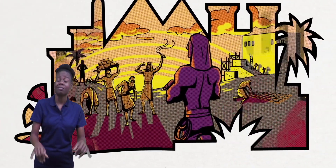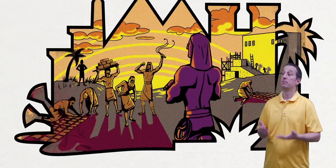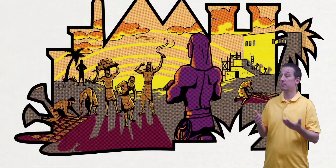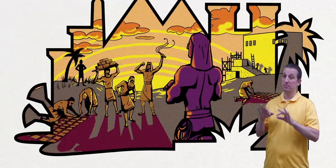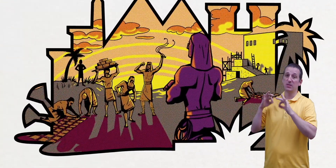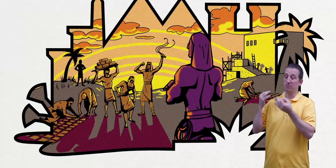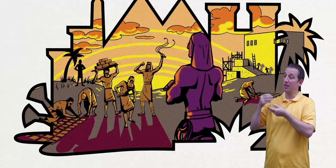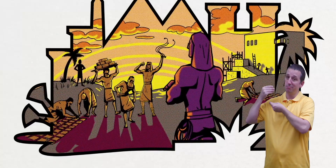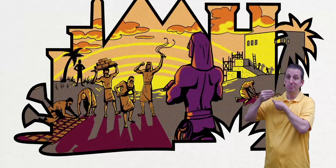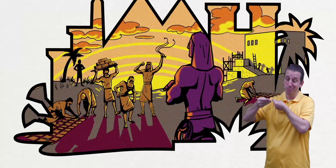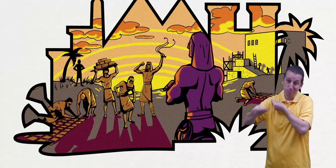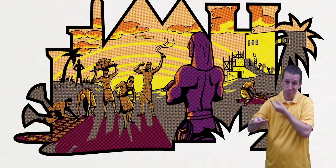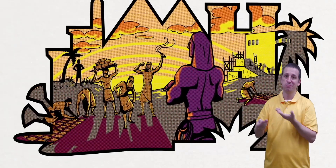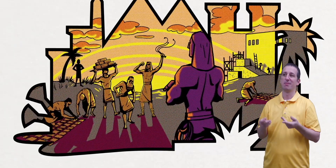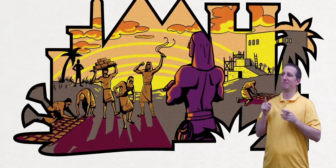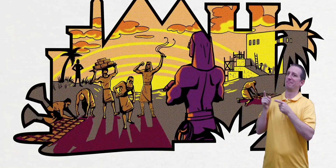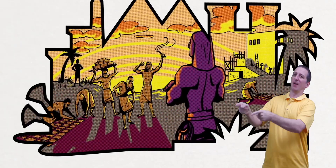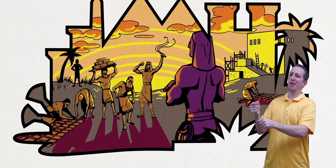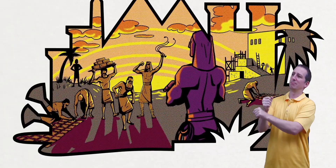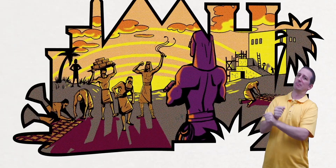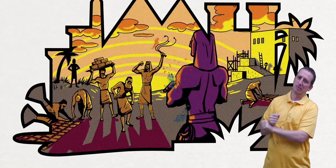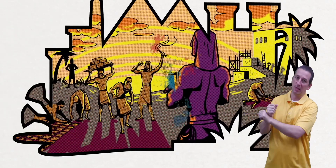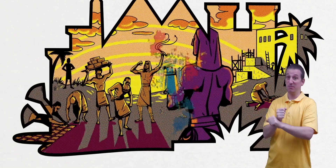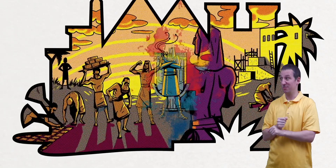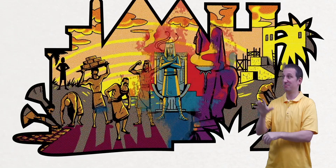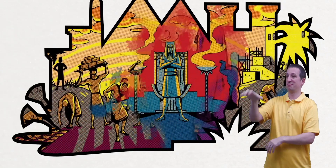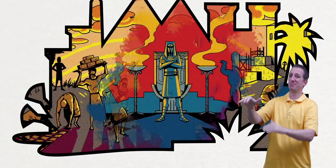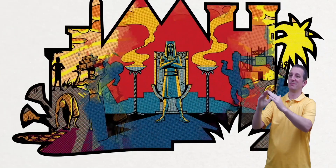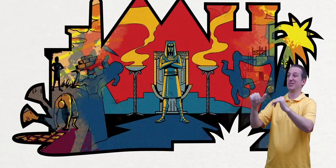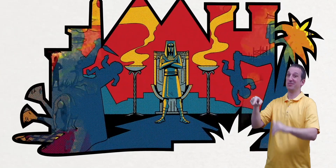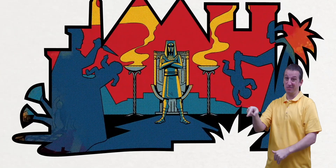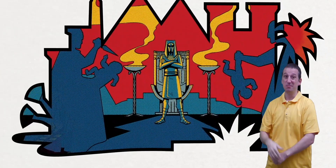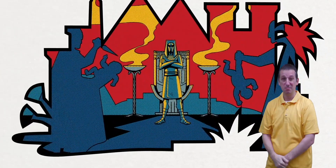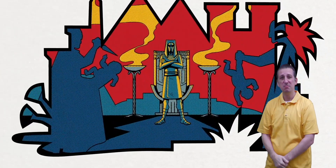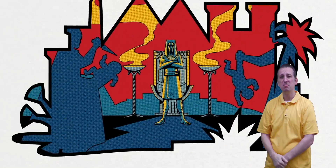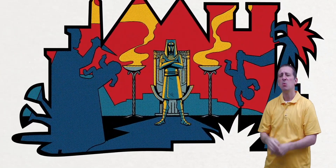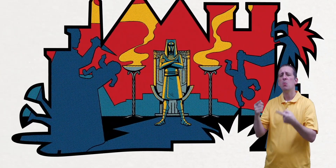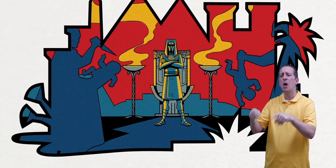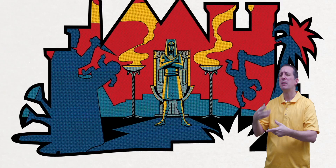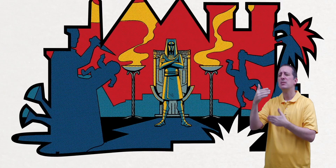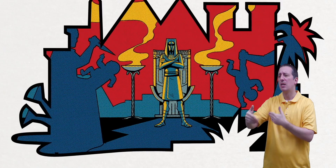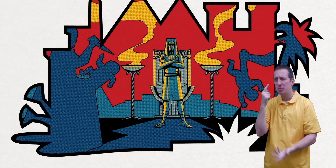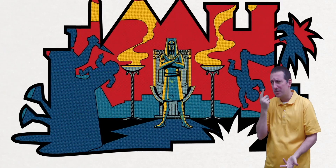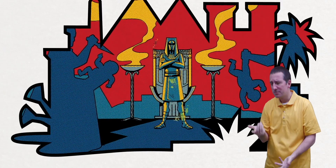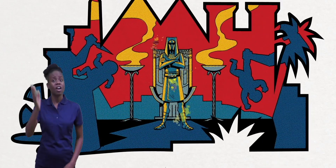Tim: So generations pass, and the family ends up as slaves in Egypt. And what do you think is going to happen?